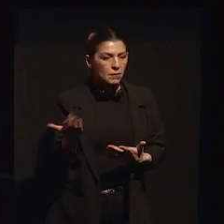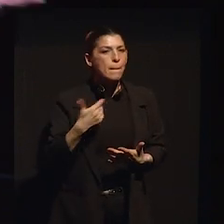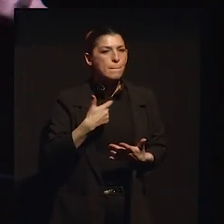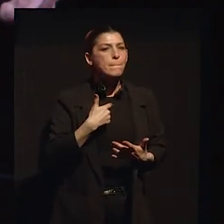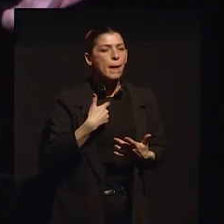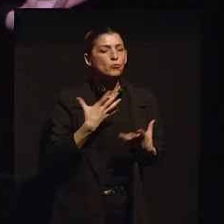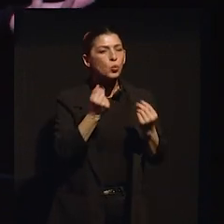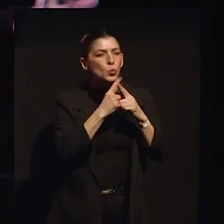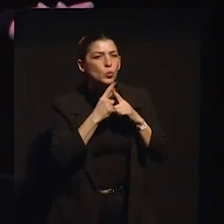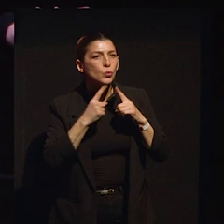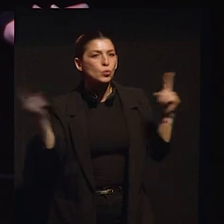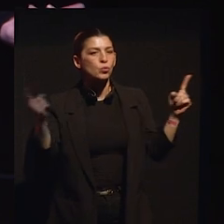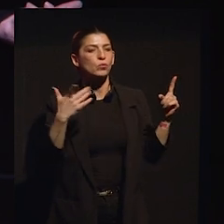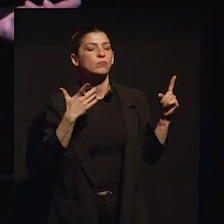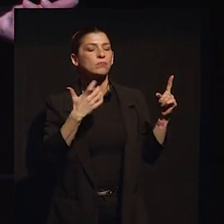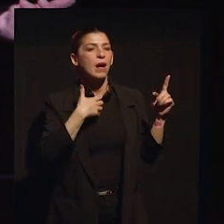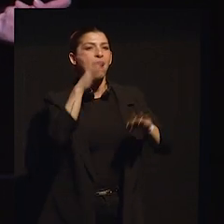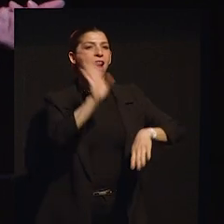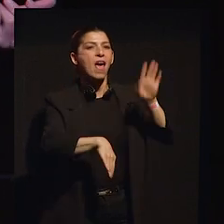Currently with my uncool license,